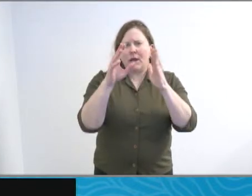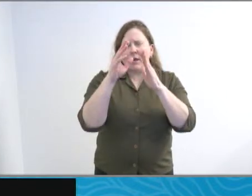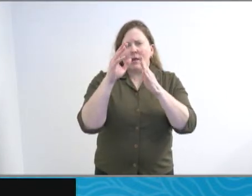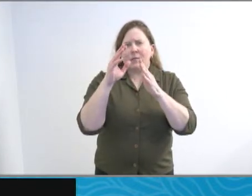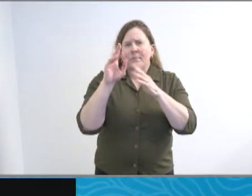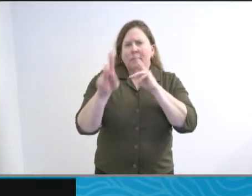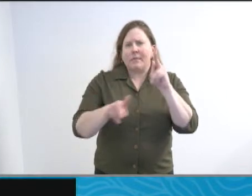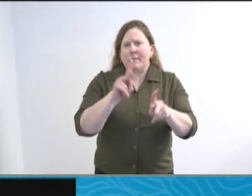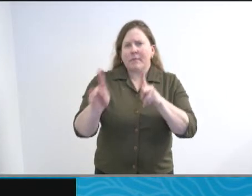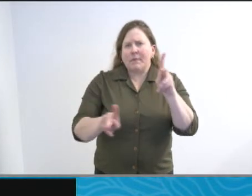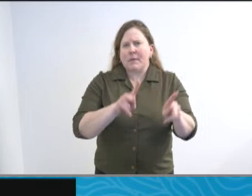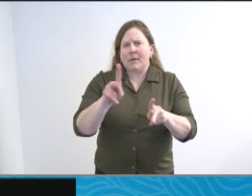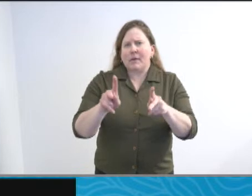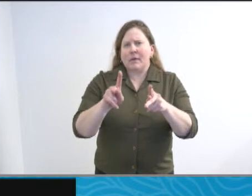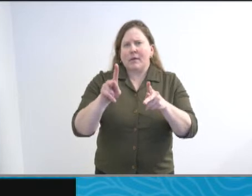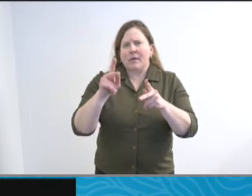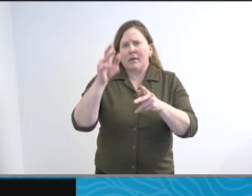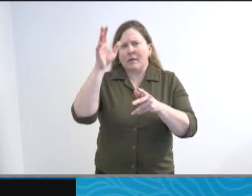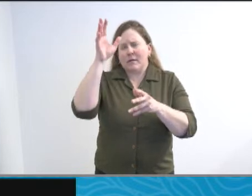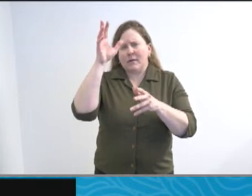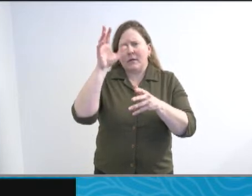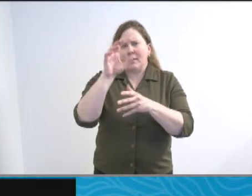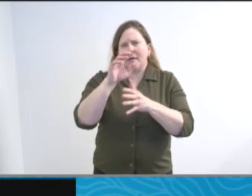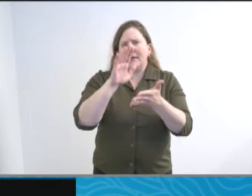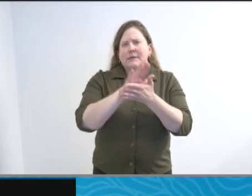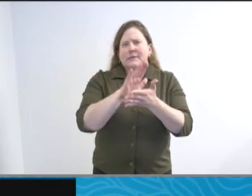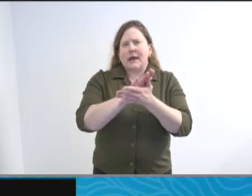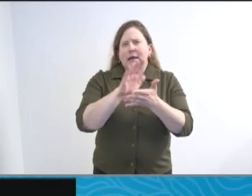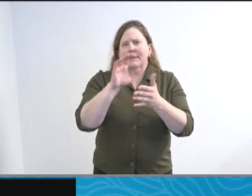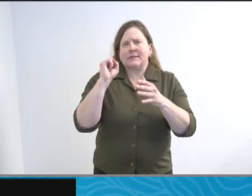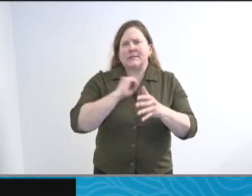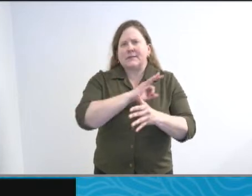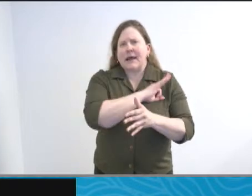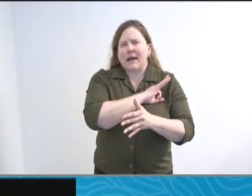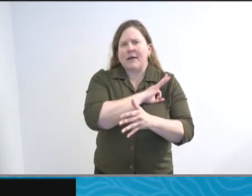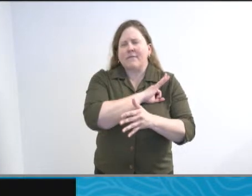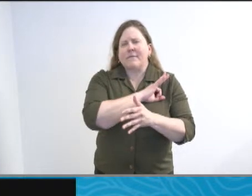students, site staff, and again, community members.